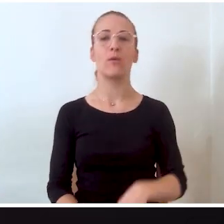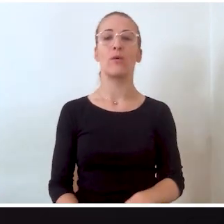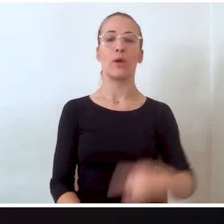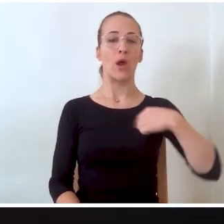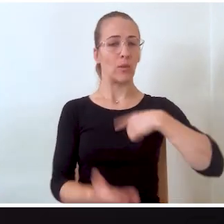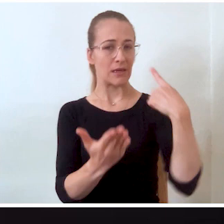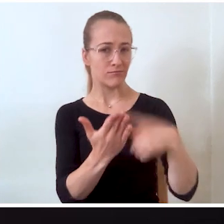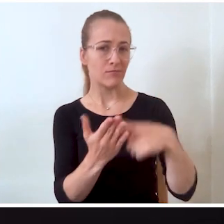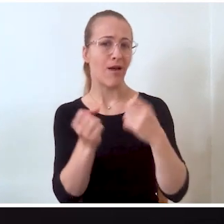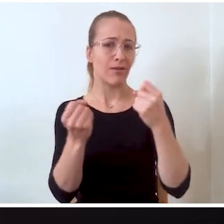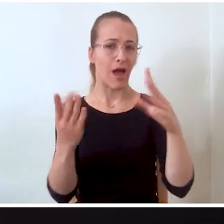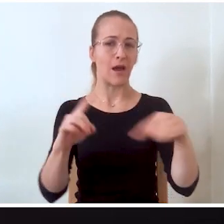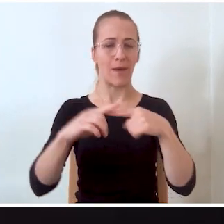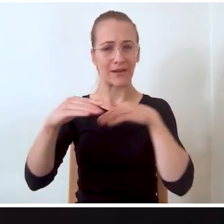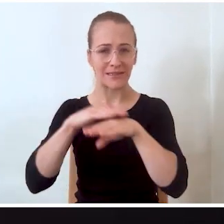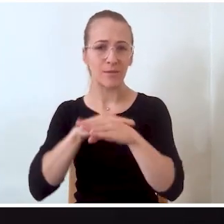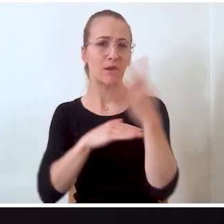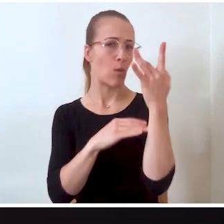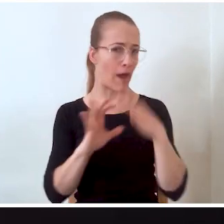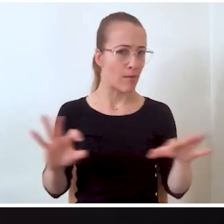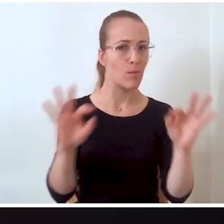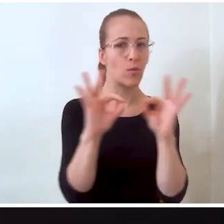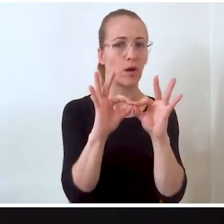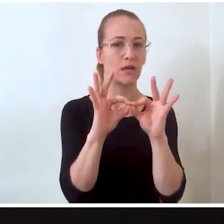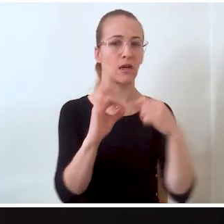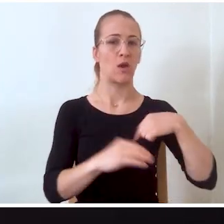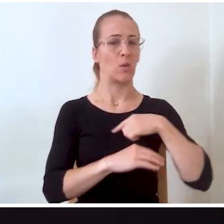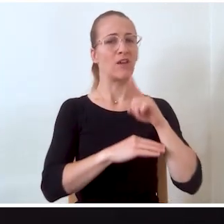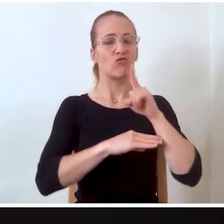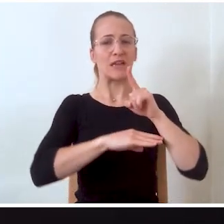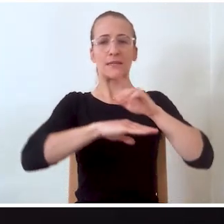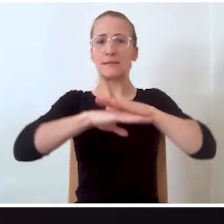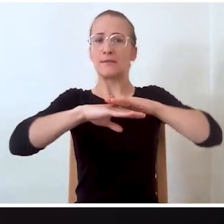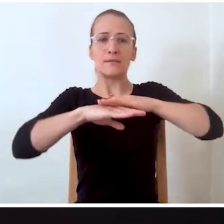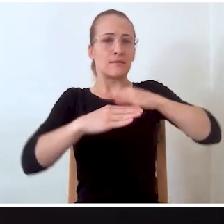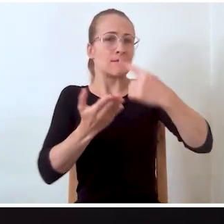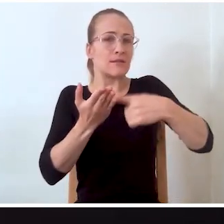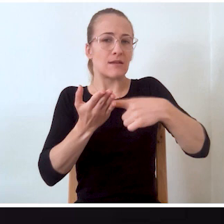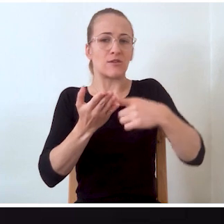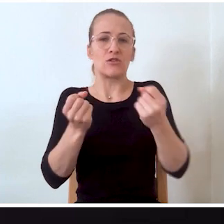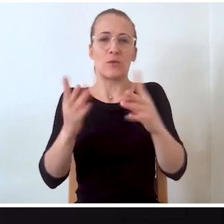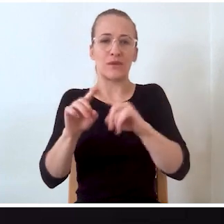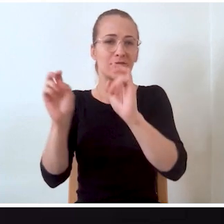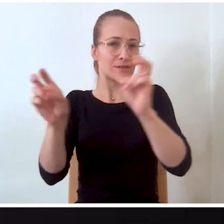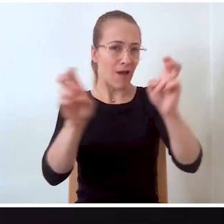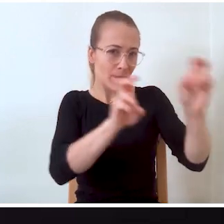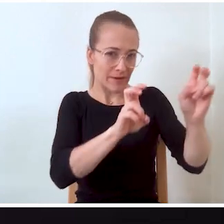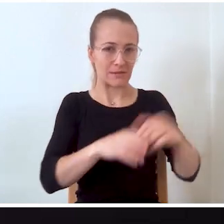about accessibility and why it matters, and we really just scratched the surface on so many different topics.